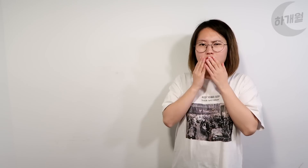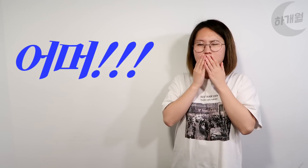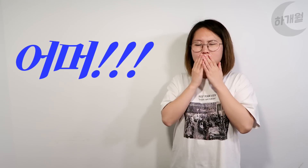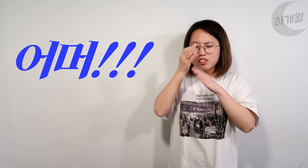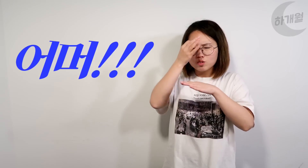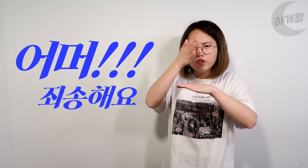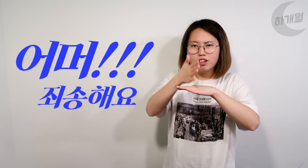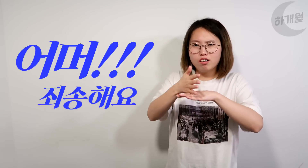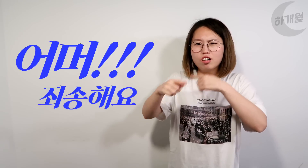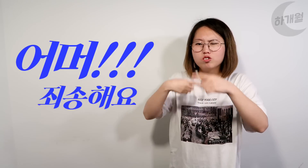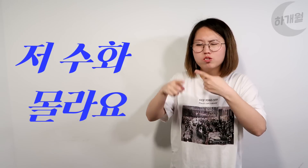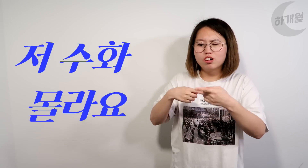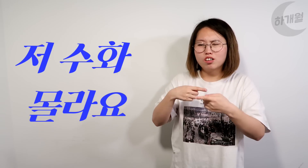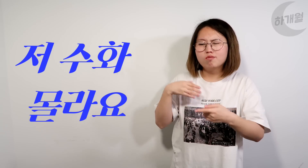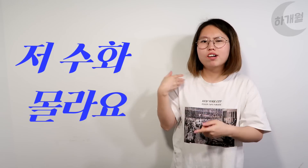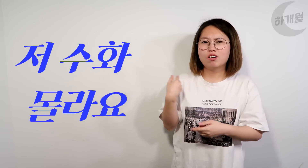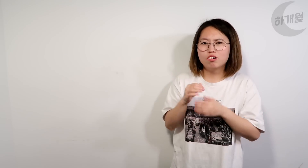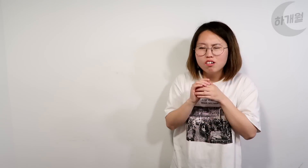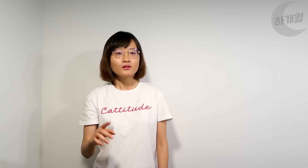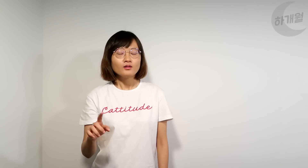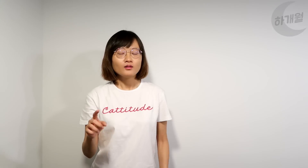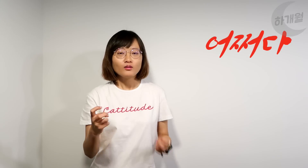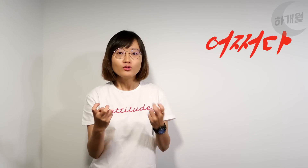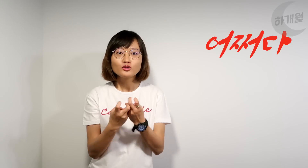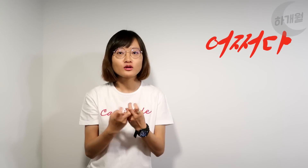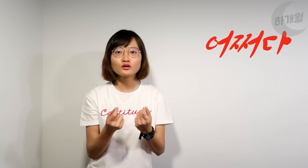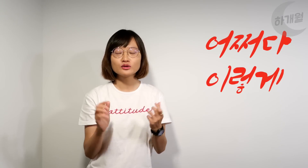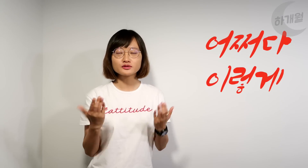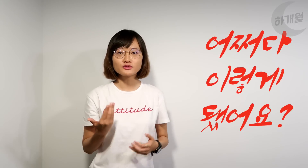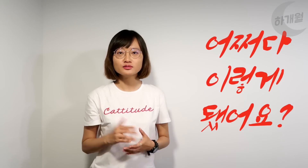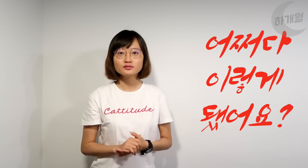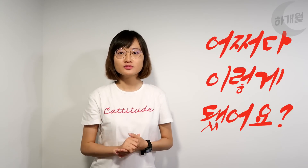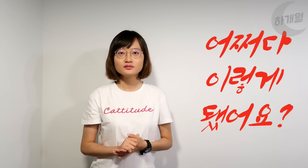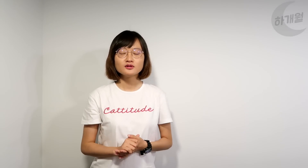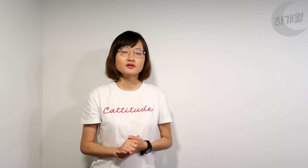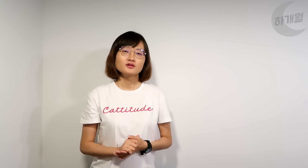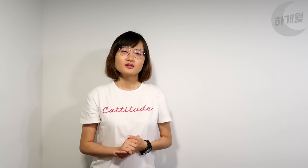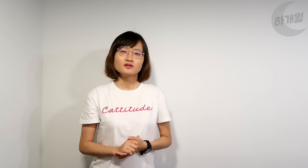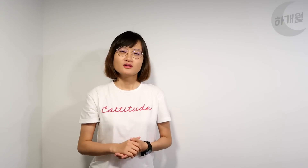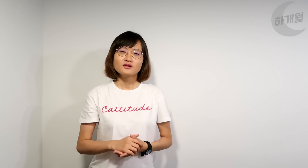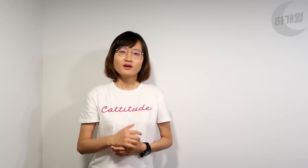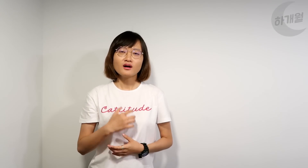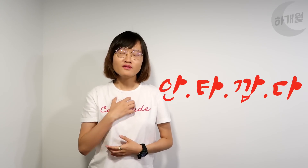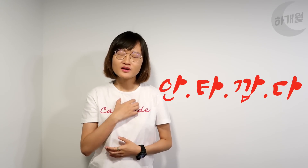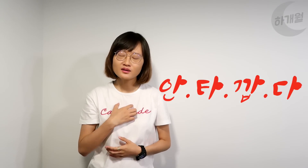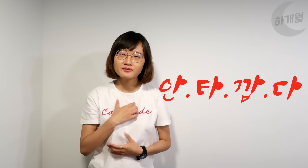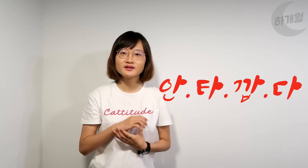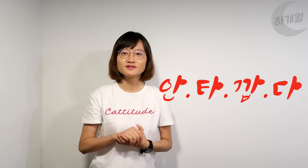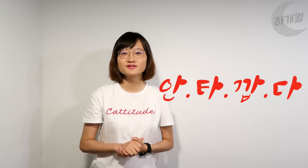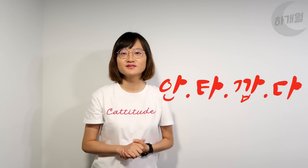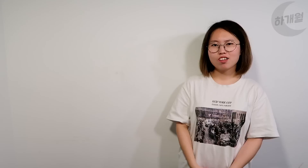Oh, I’m sorry that I don’t know sign language. What brought you to this? I am sad